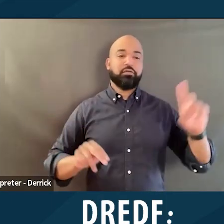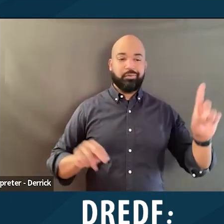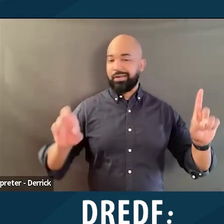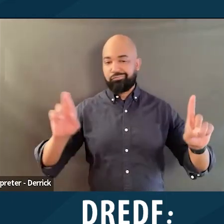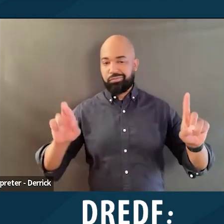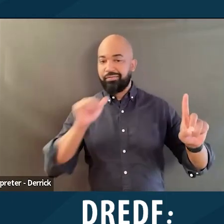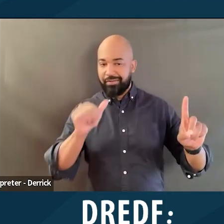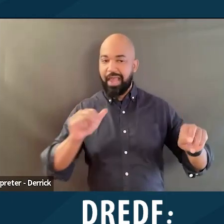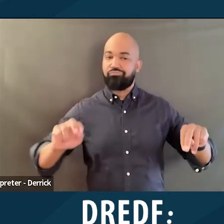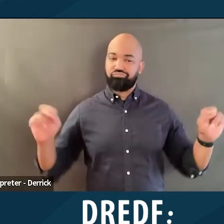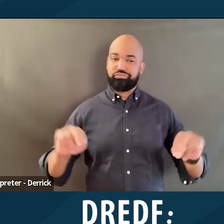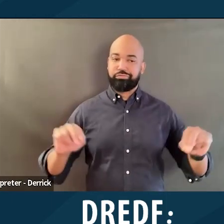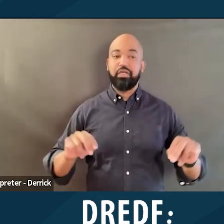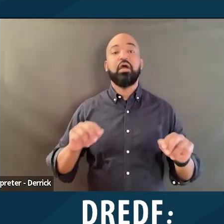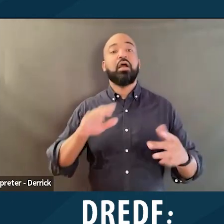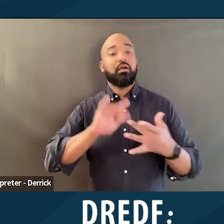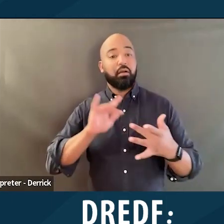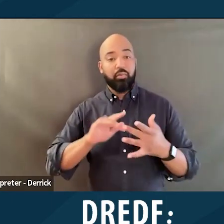and you can get connected with your state REV UP Coalition